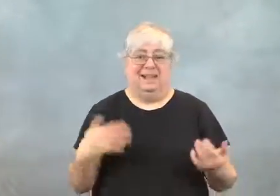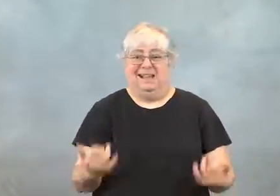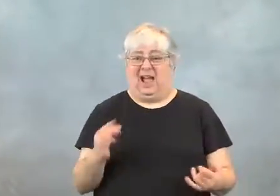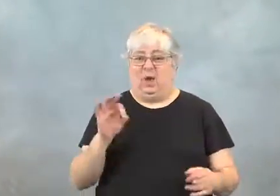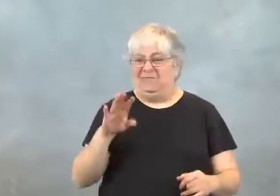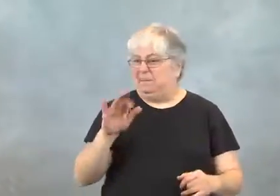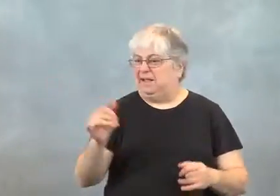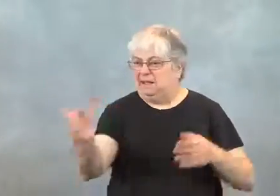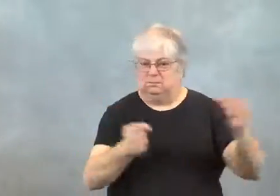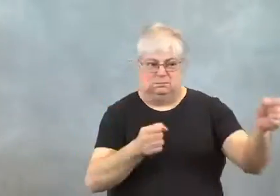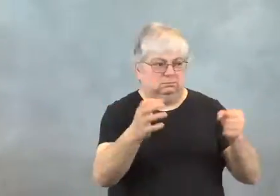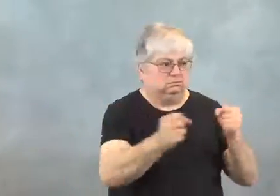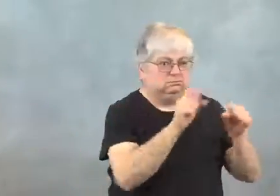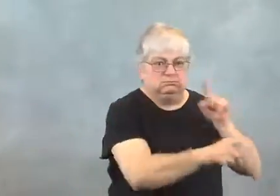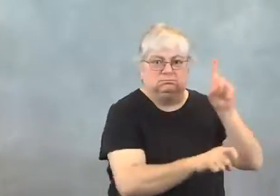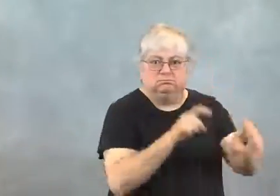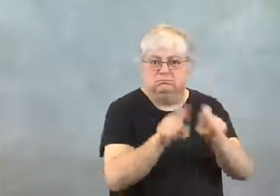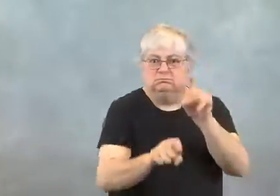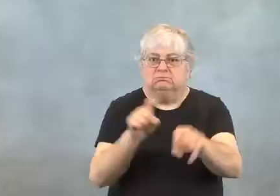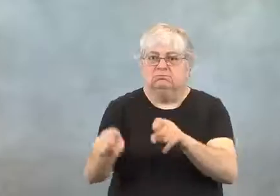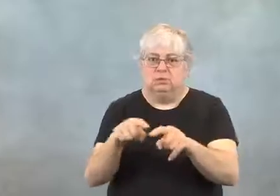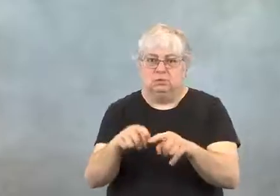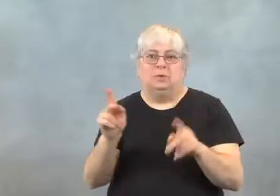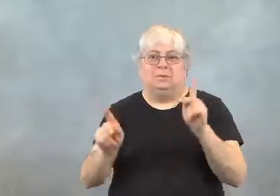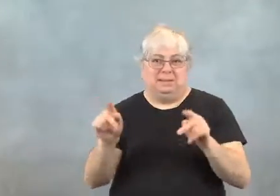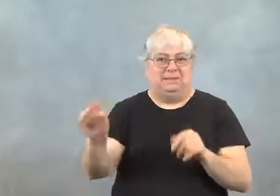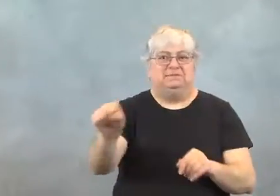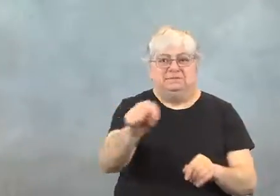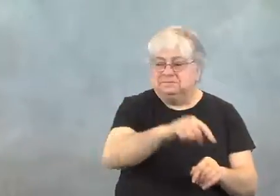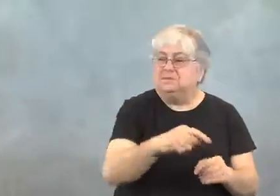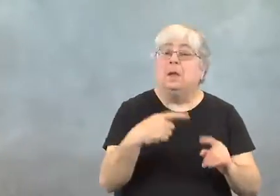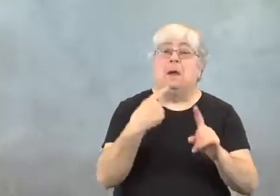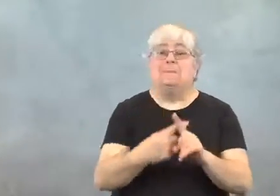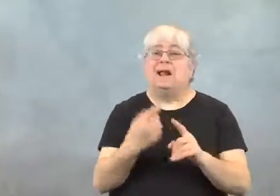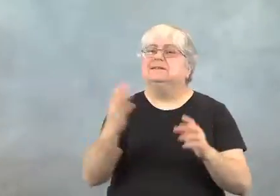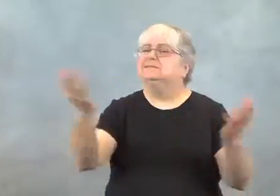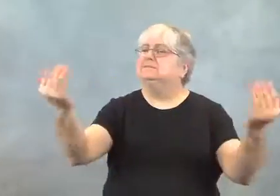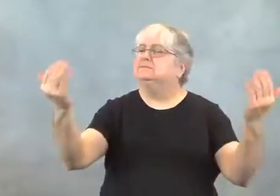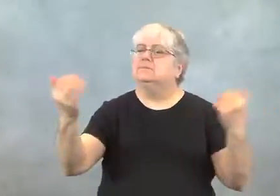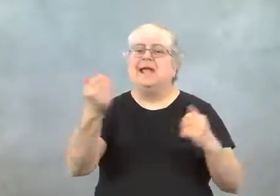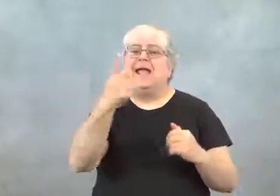The FBI has been questioning people.